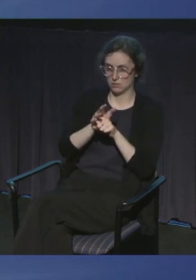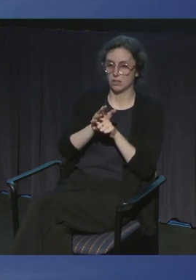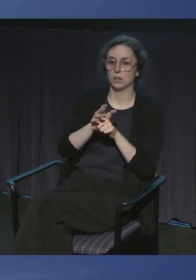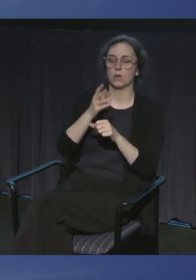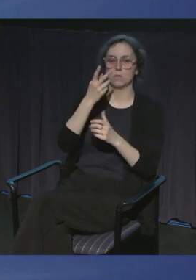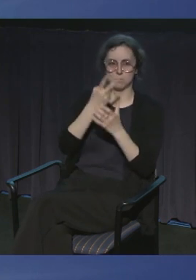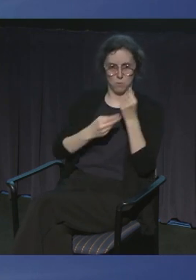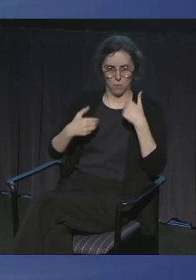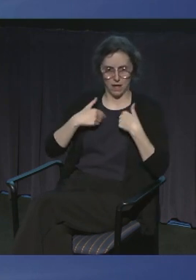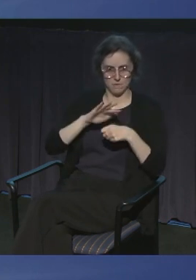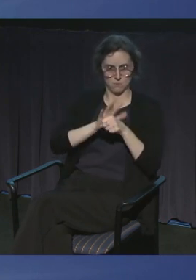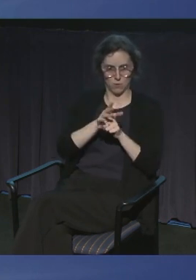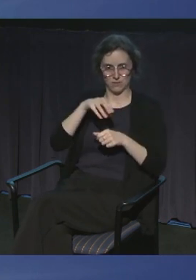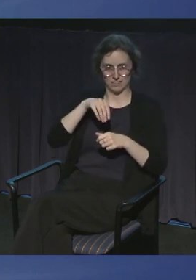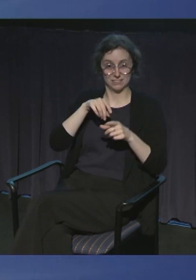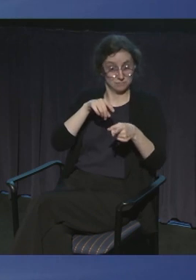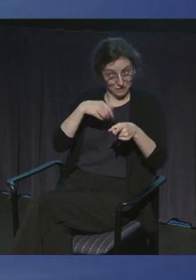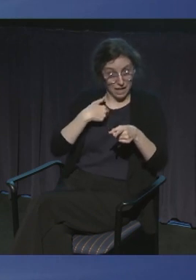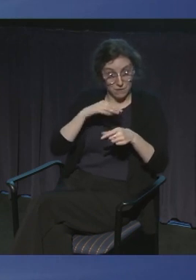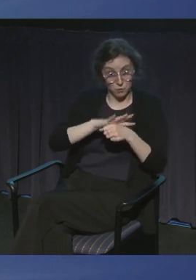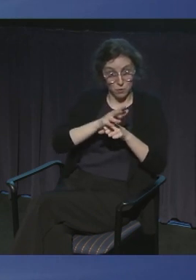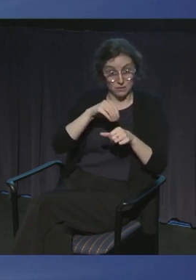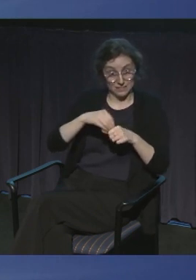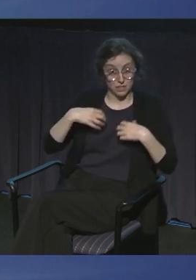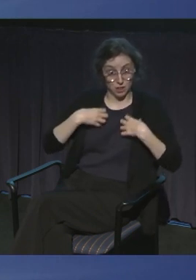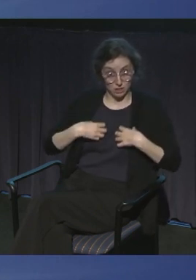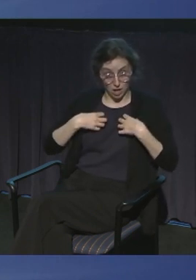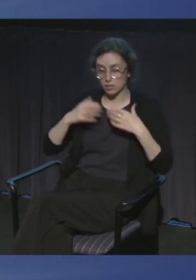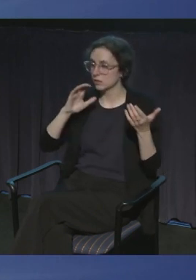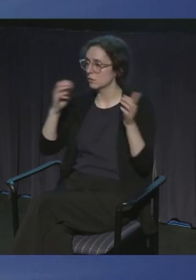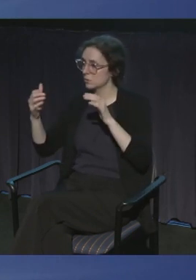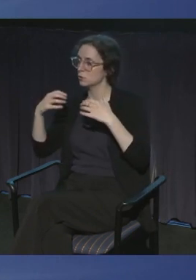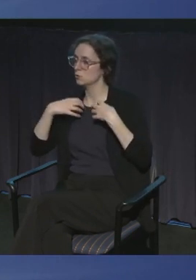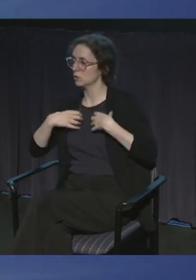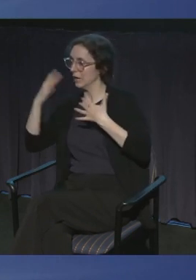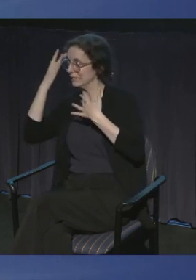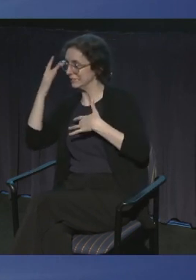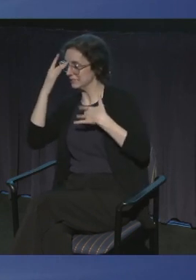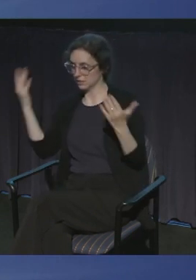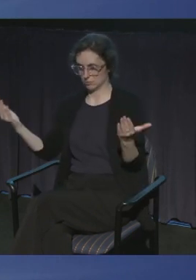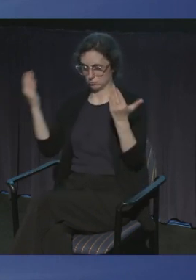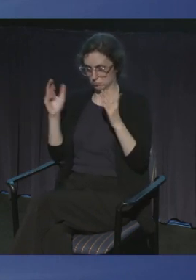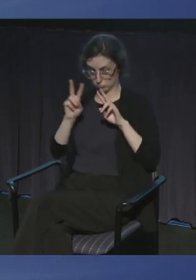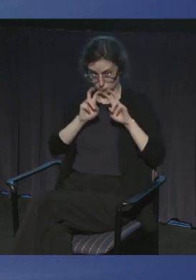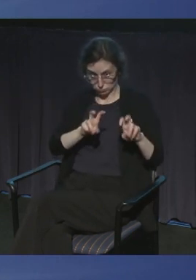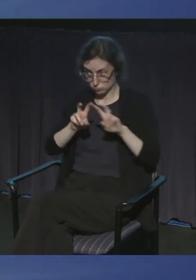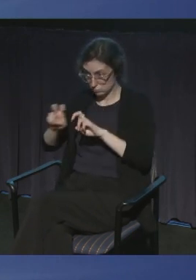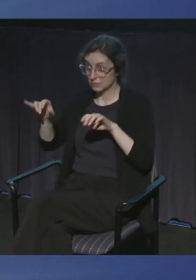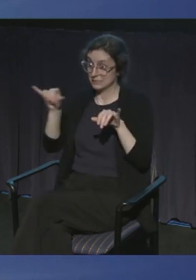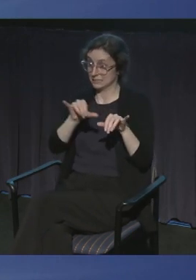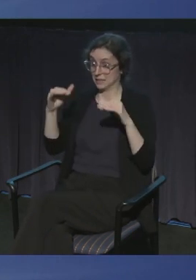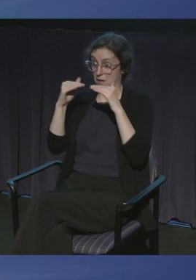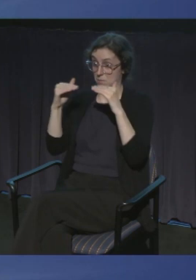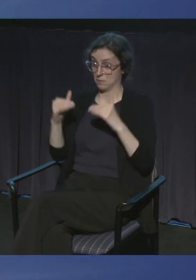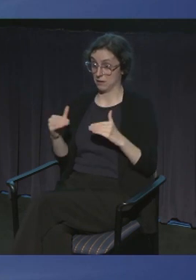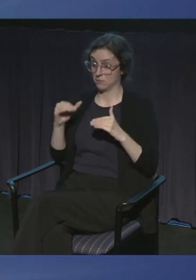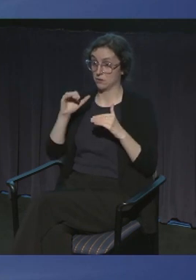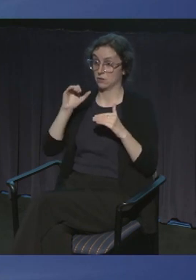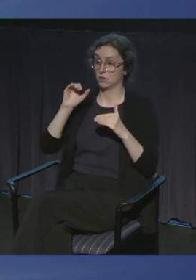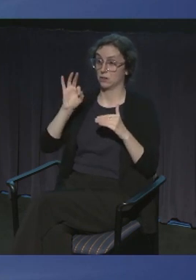THEIR LUNGS. DO WE SEE DIFFERENCES IN THE AMOUNT OF INFLAMMAZONE? WE INDEED SAW